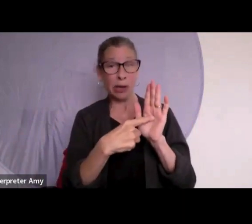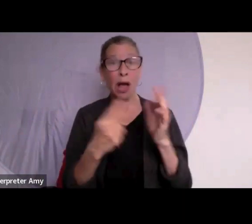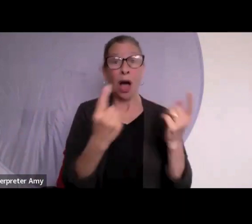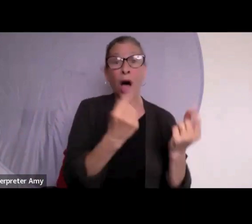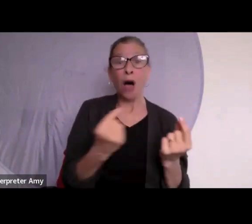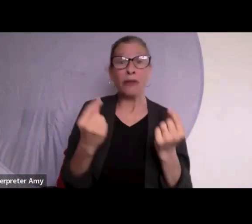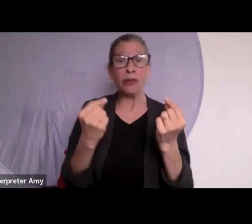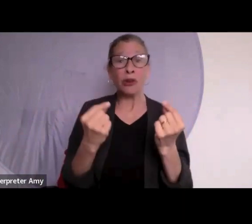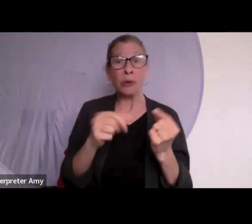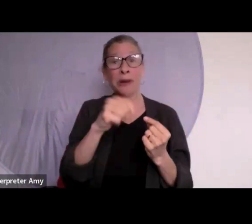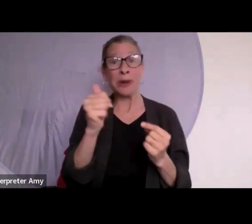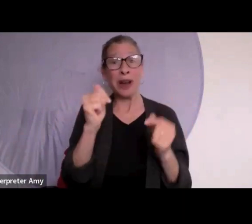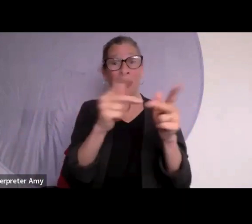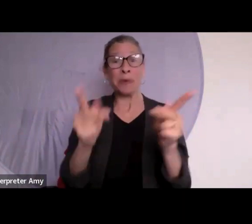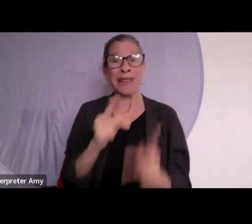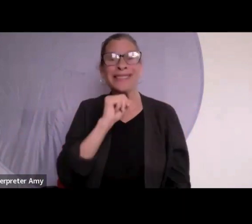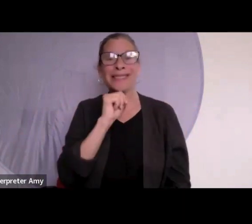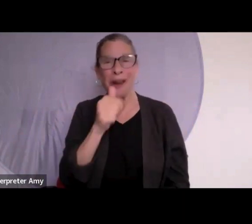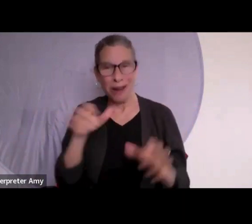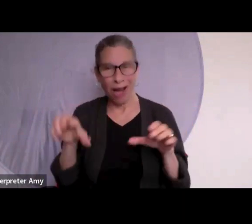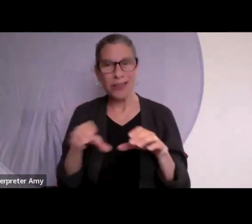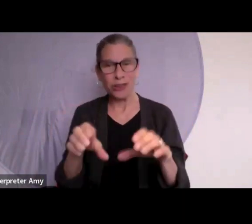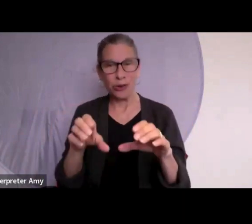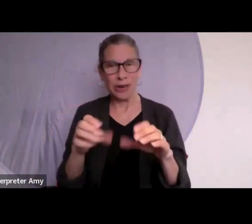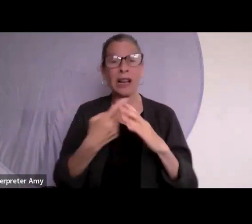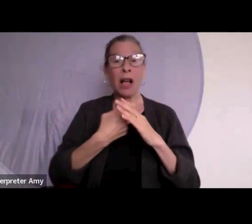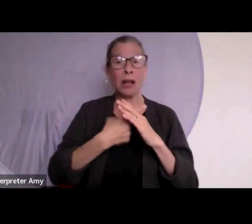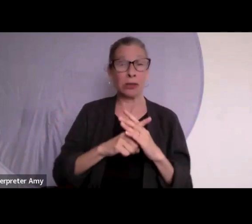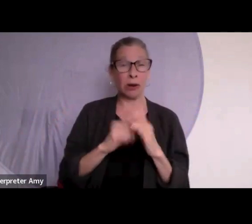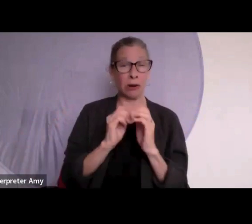not doing. So I'm going to start by, first of all, I'm going to